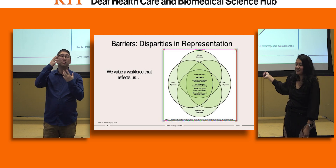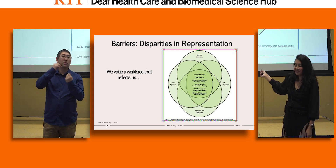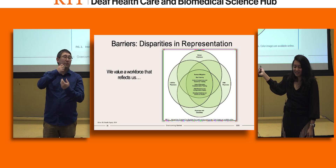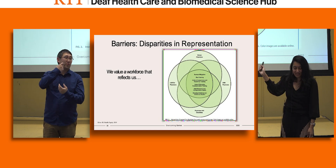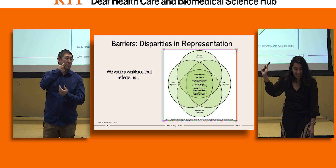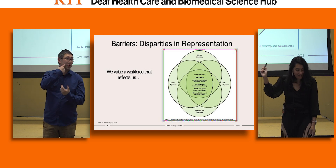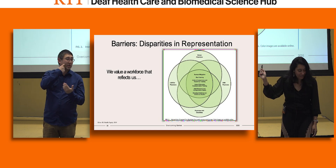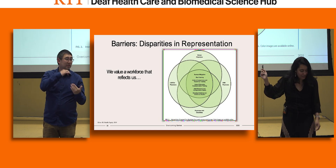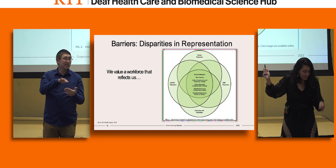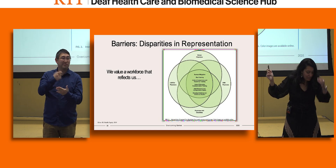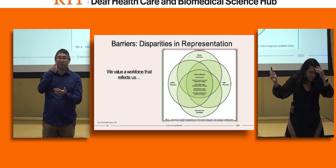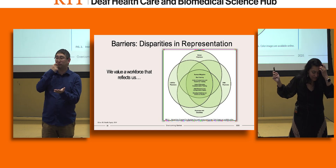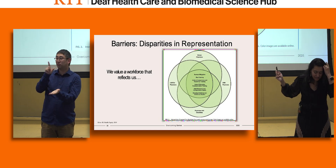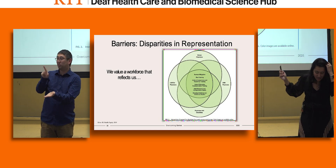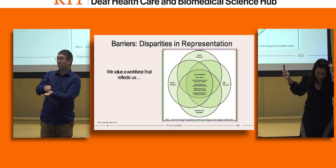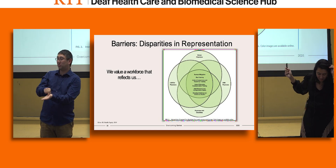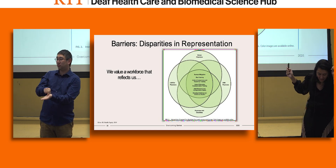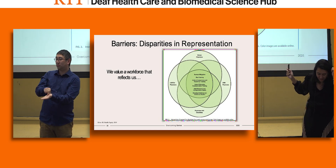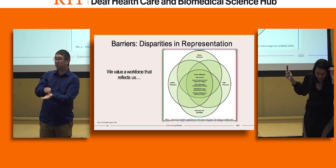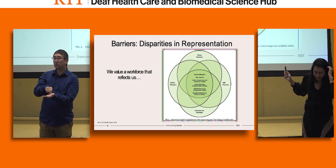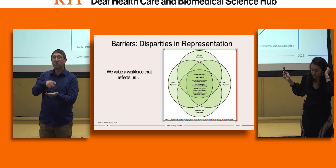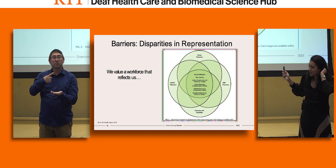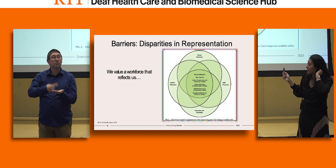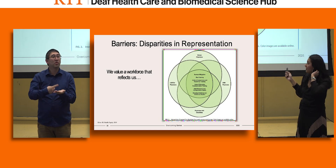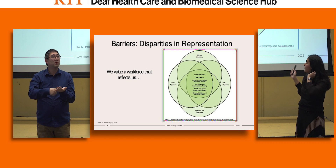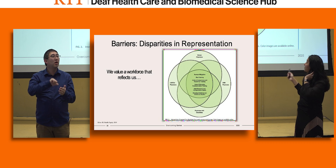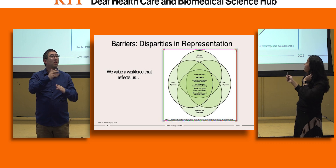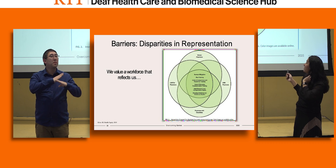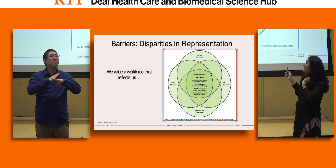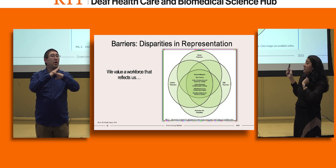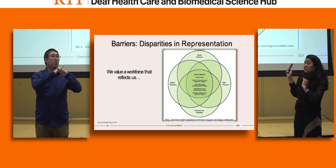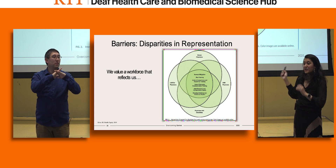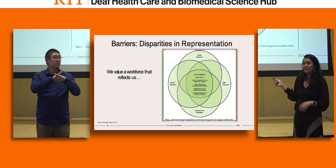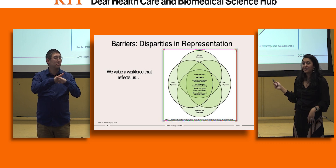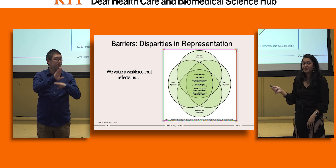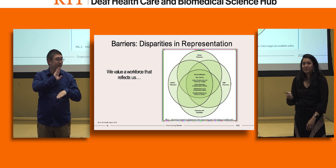that kind of was published that talks about other barriers.